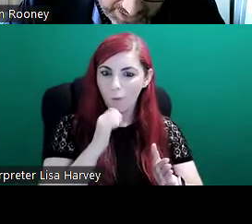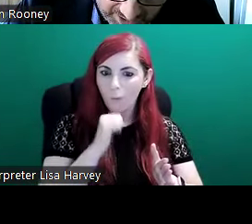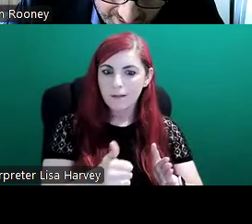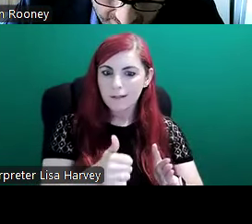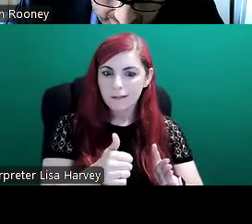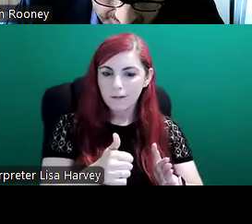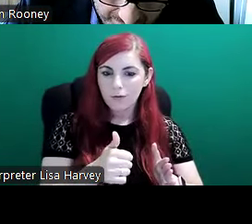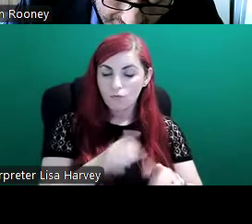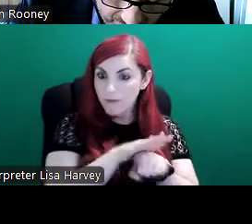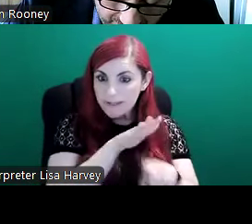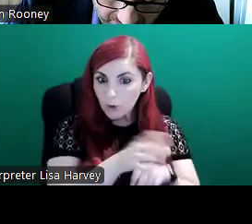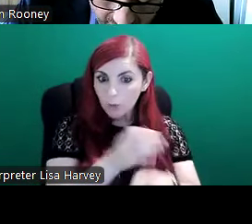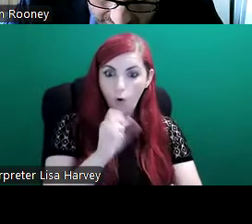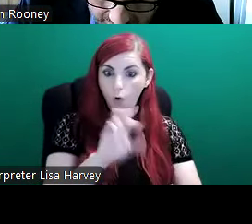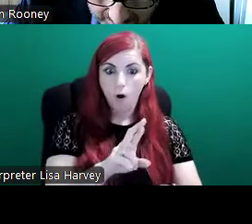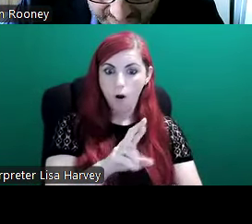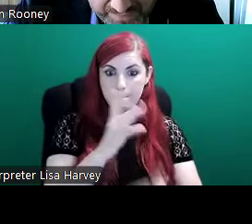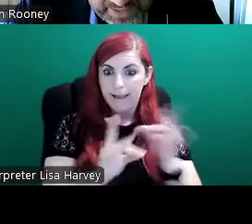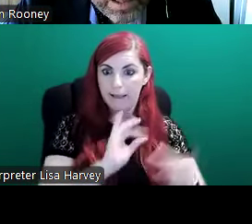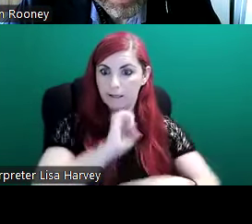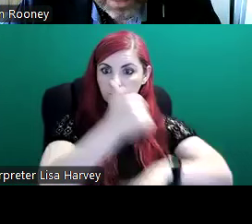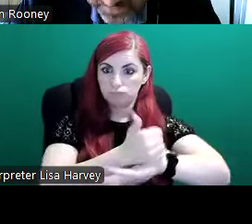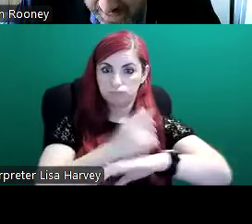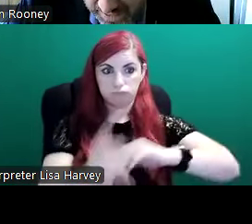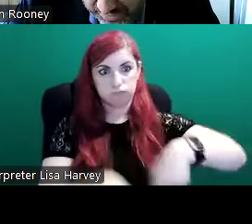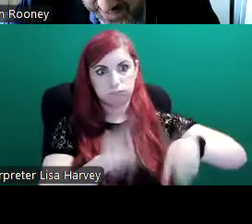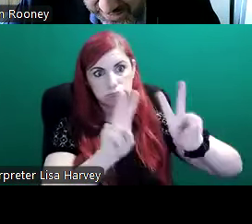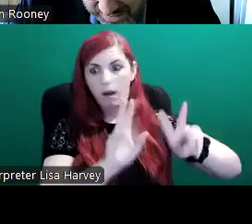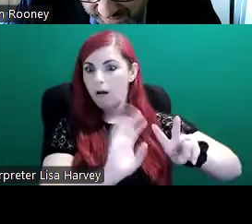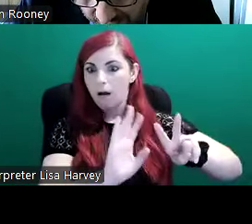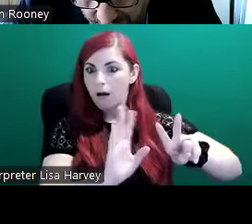religious art. In fact, religious art, and specifically art of the early Renaissance,